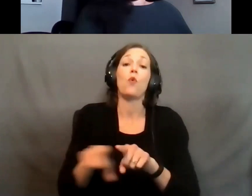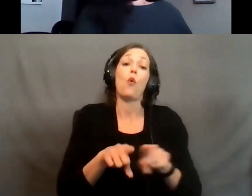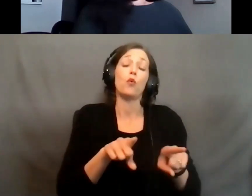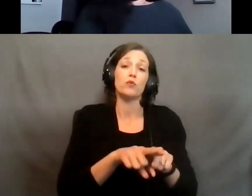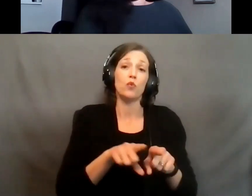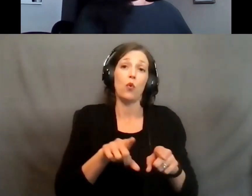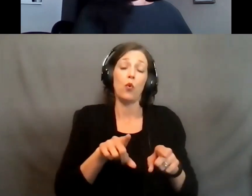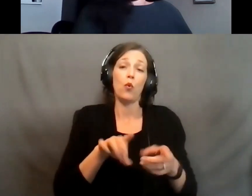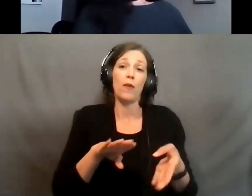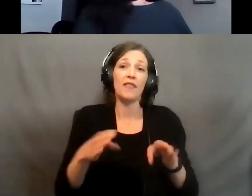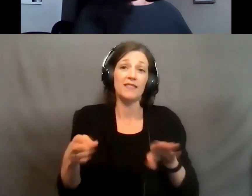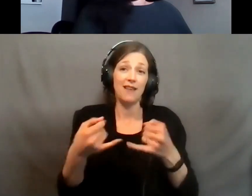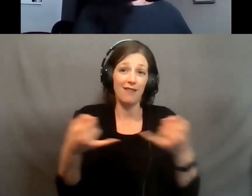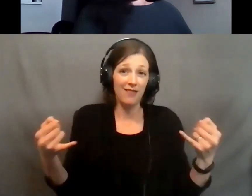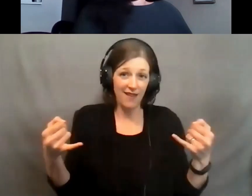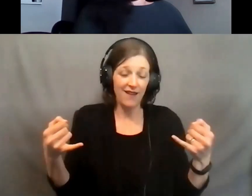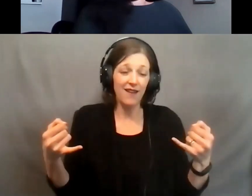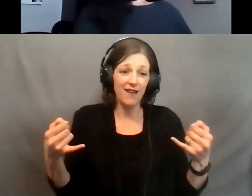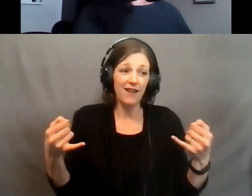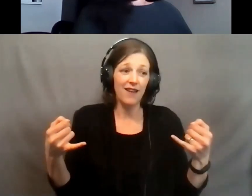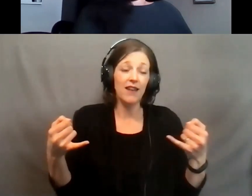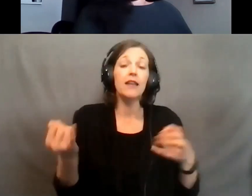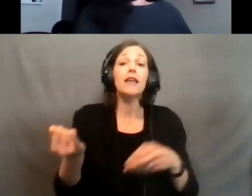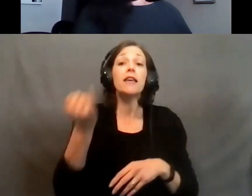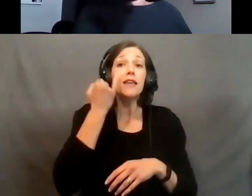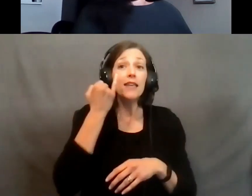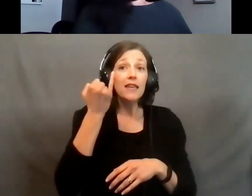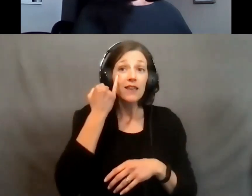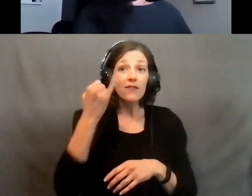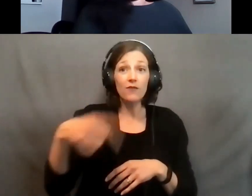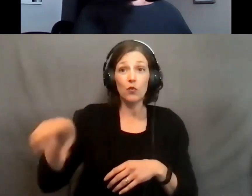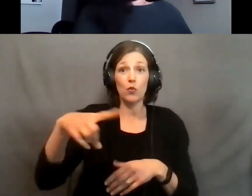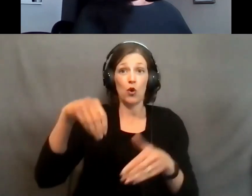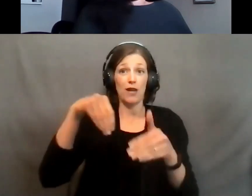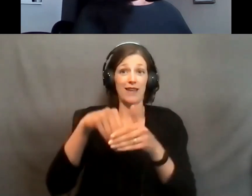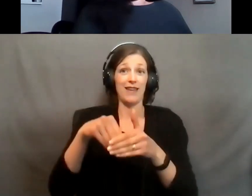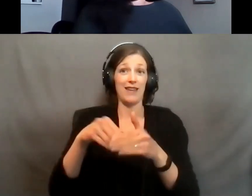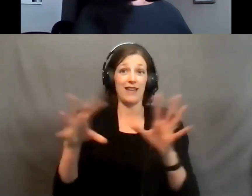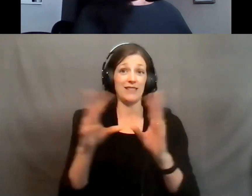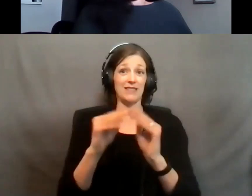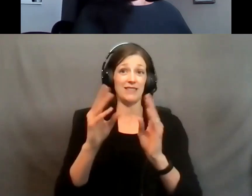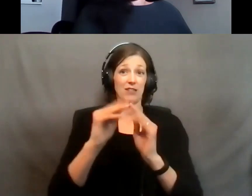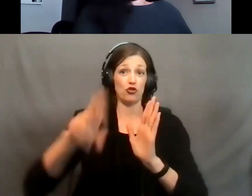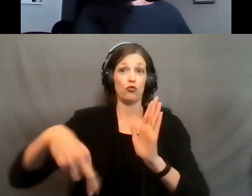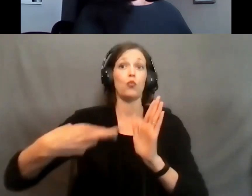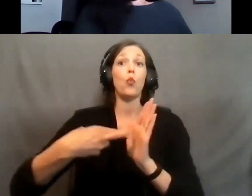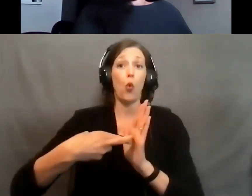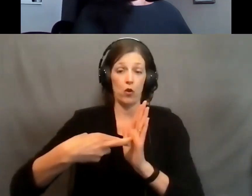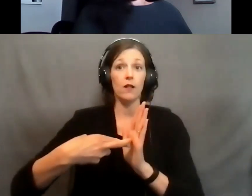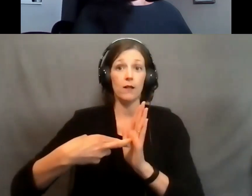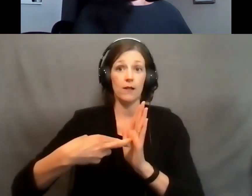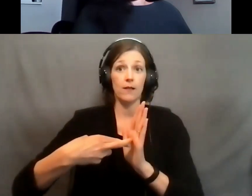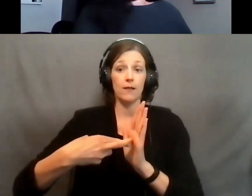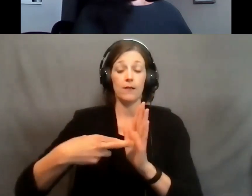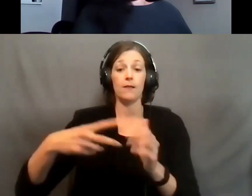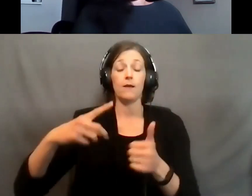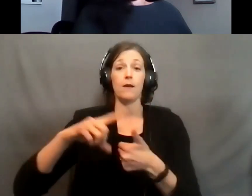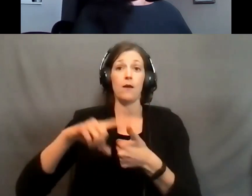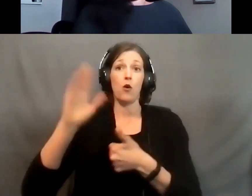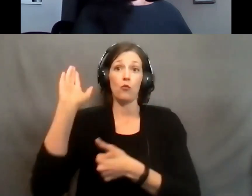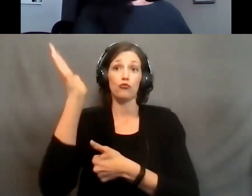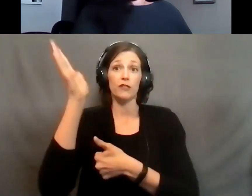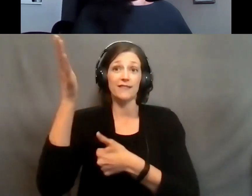13:08:23 that if you are in a session role, if you are a presenter of a paper , sometimes there are